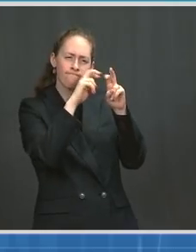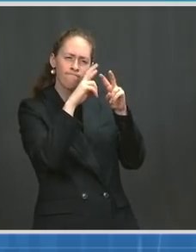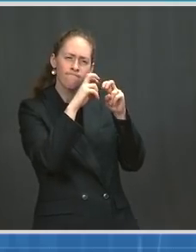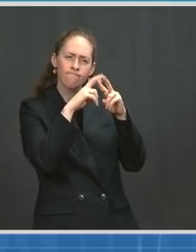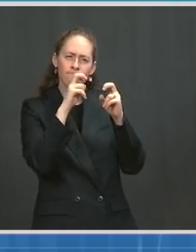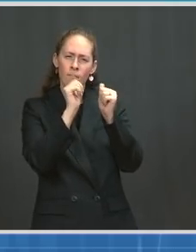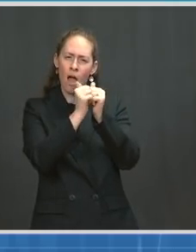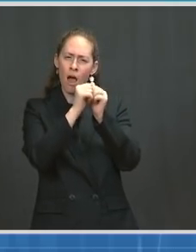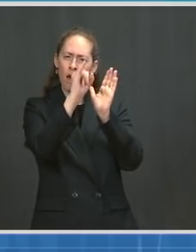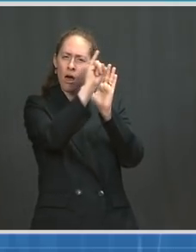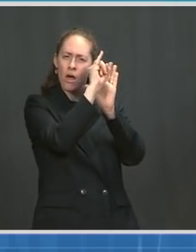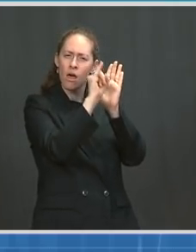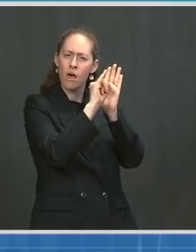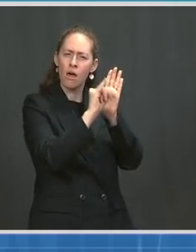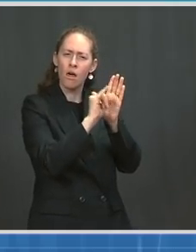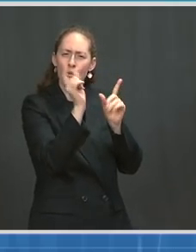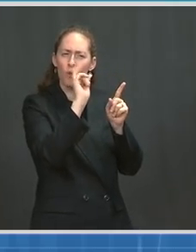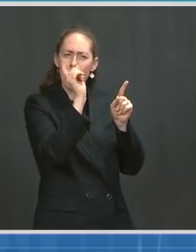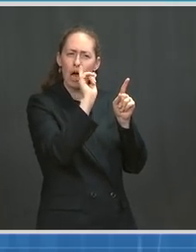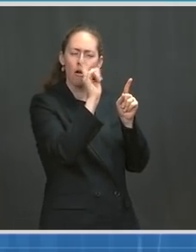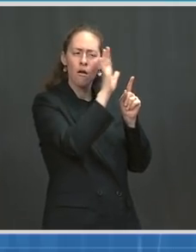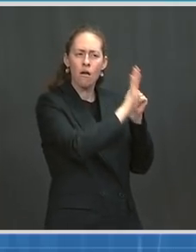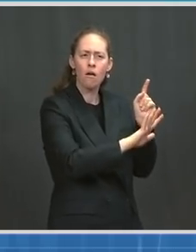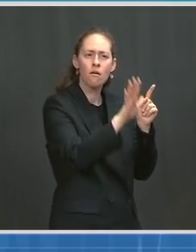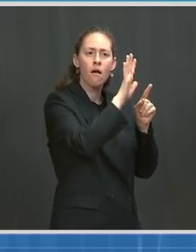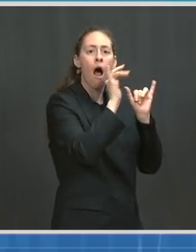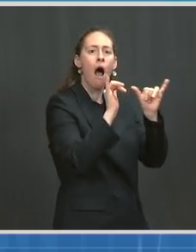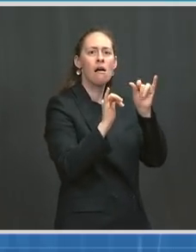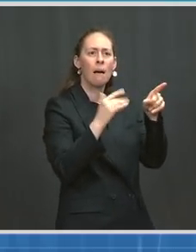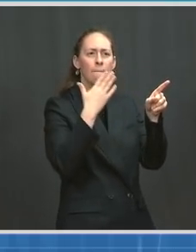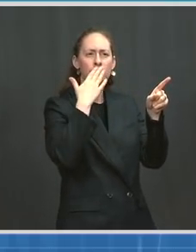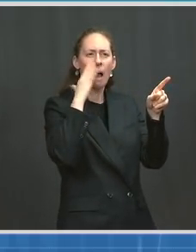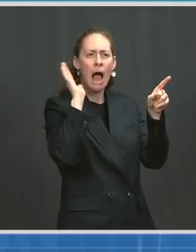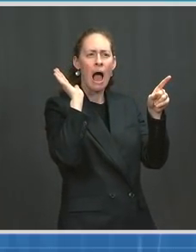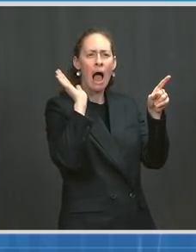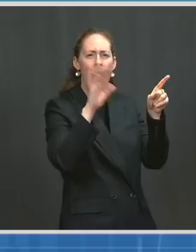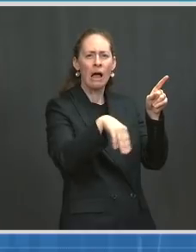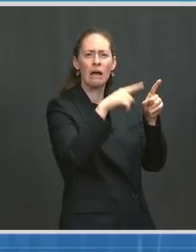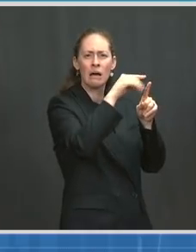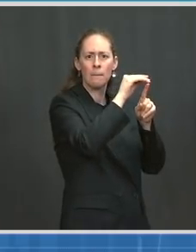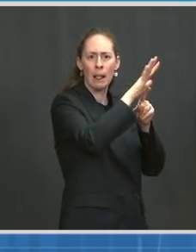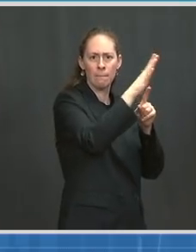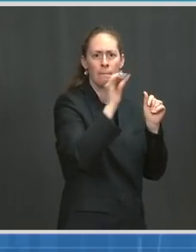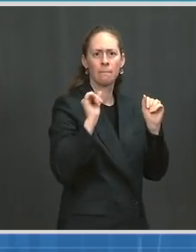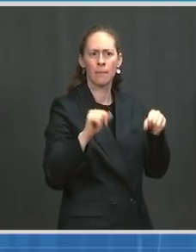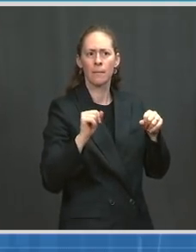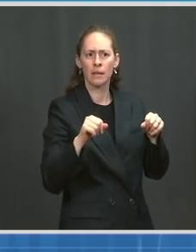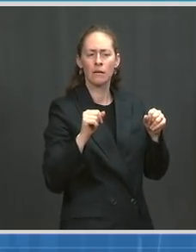where we may have concern for emerging or sustained outbreaks and where things have markedly improved,